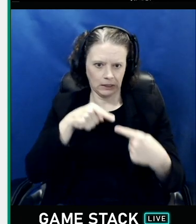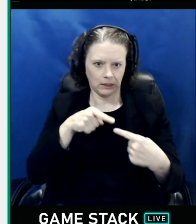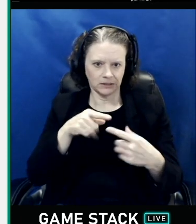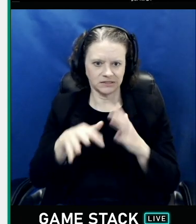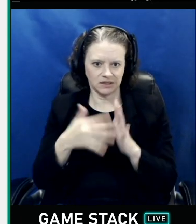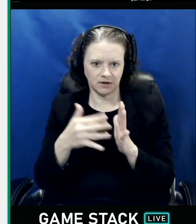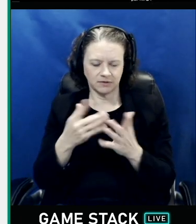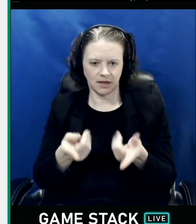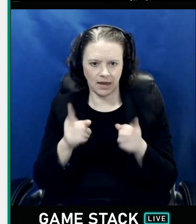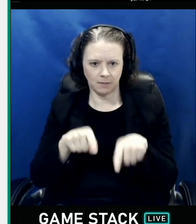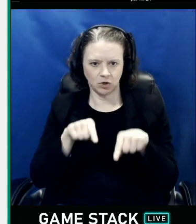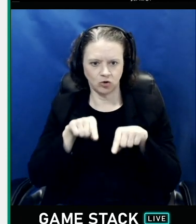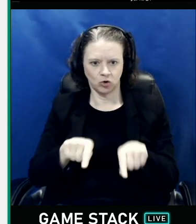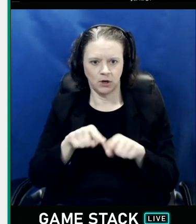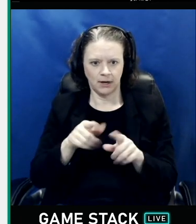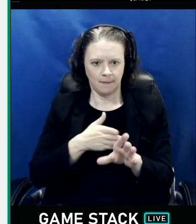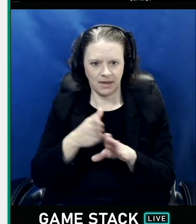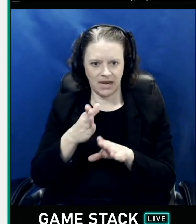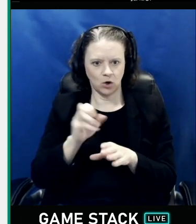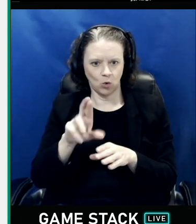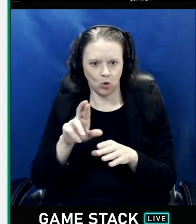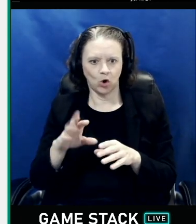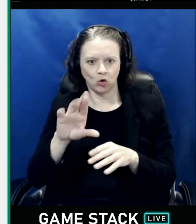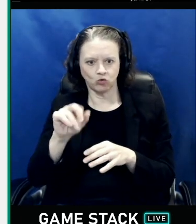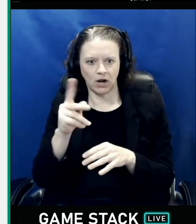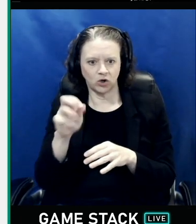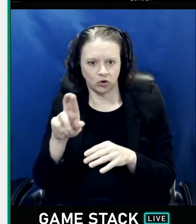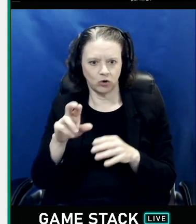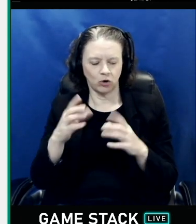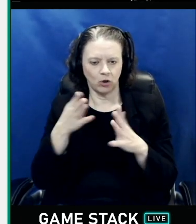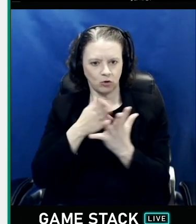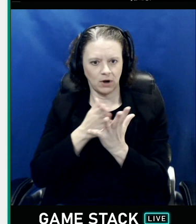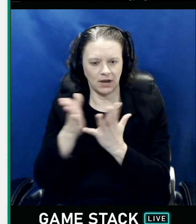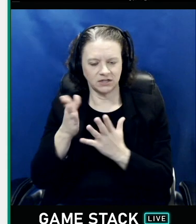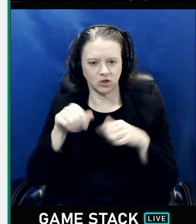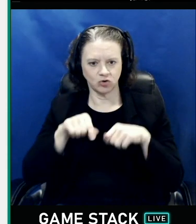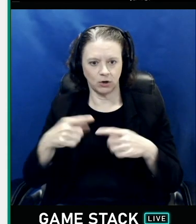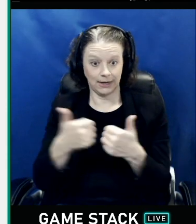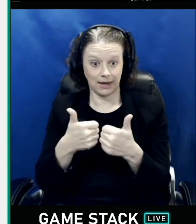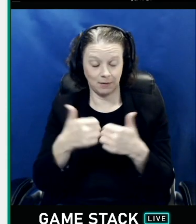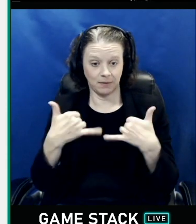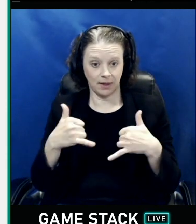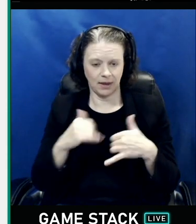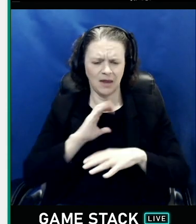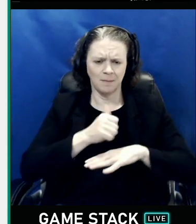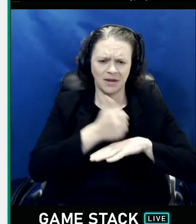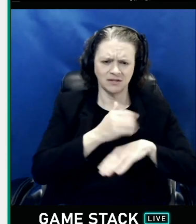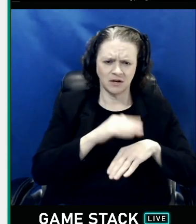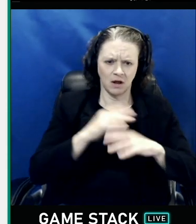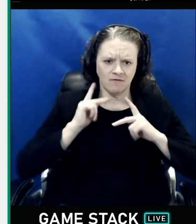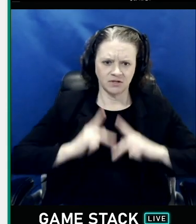One strategy to reduce this contention is to create threads based on physical core count rather than logical processor count.